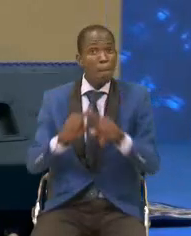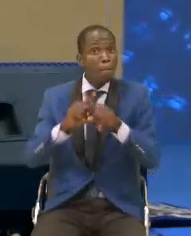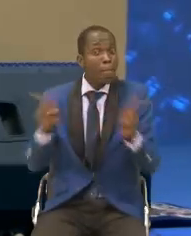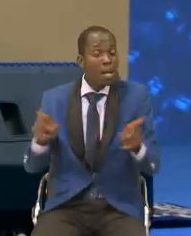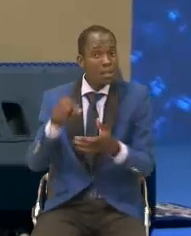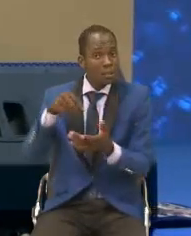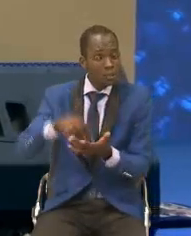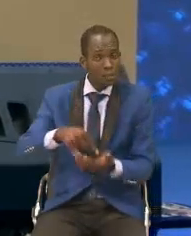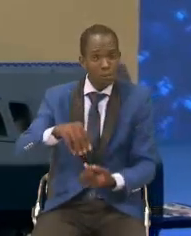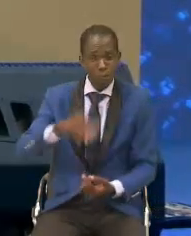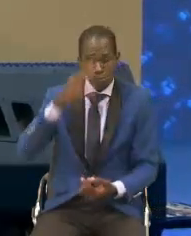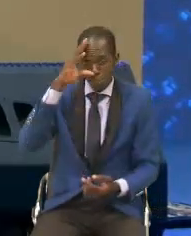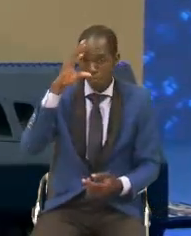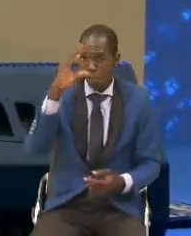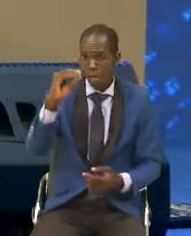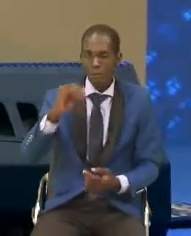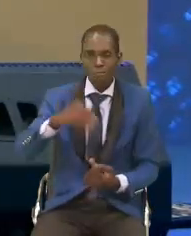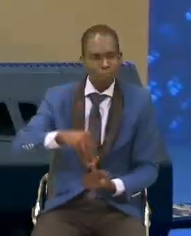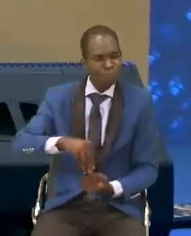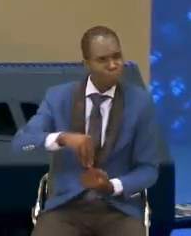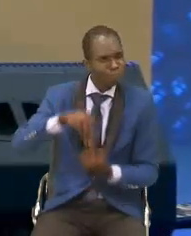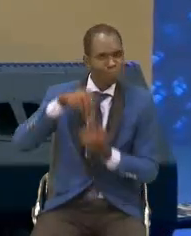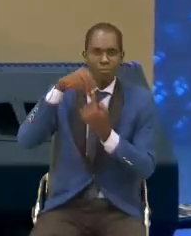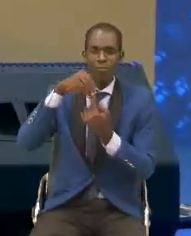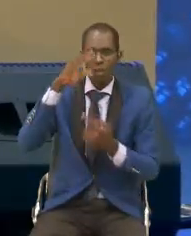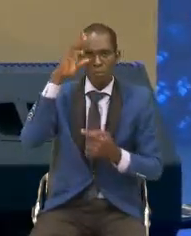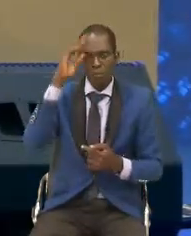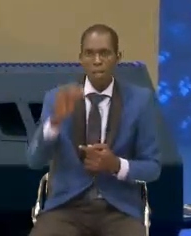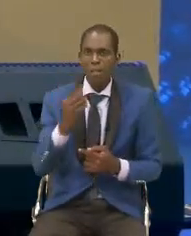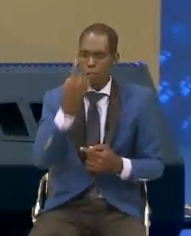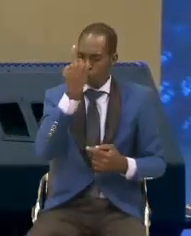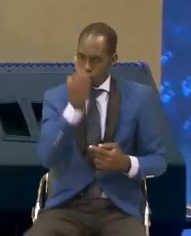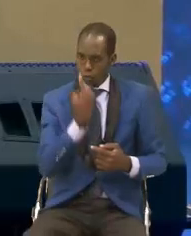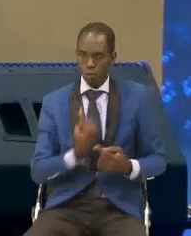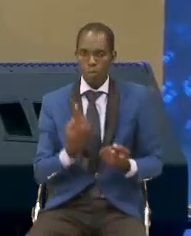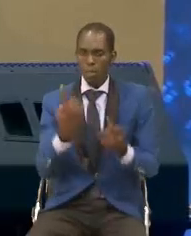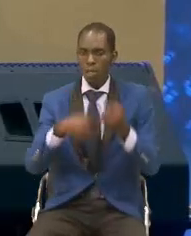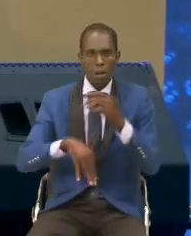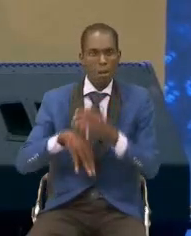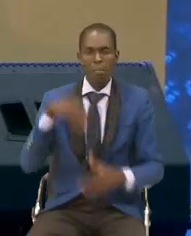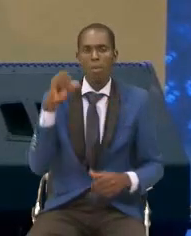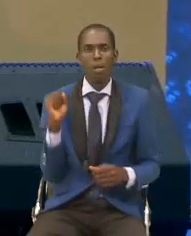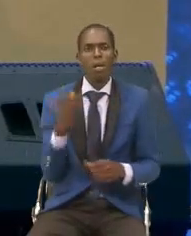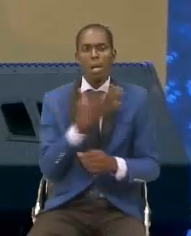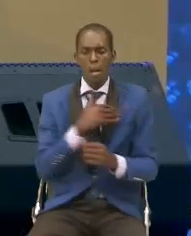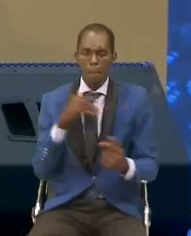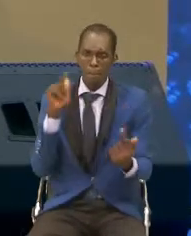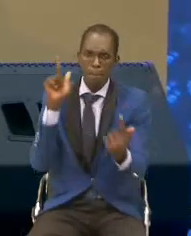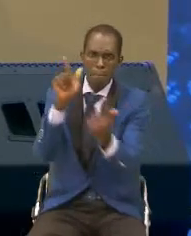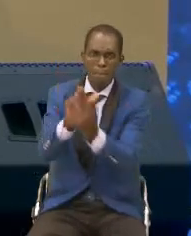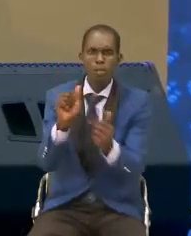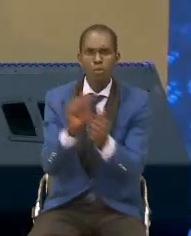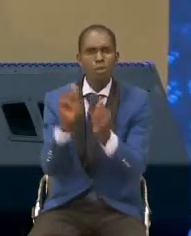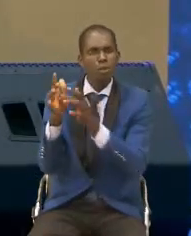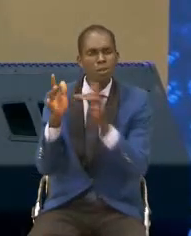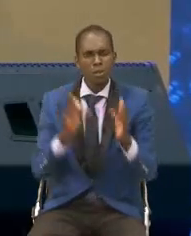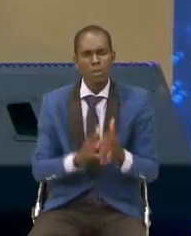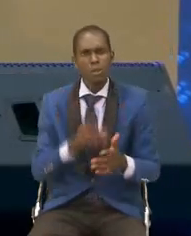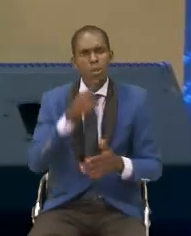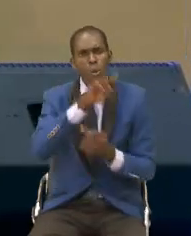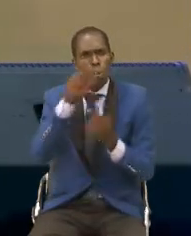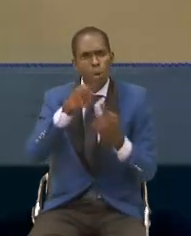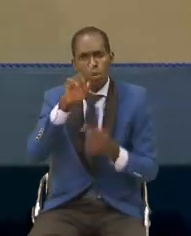and in the states everywhere but this man a leper he singled out himself and then he came